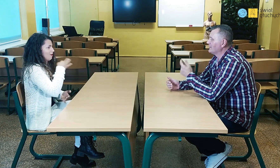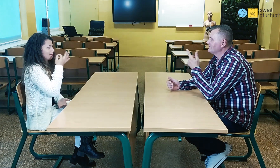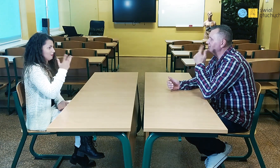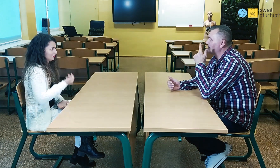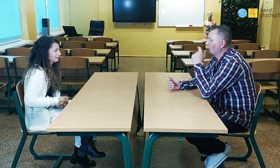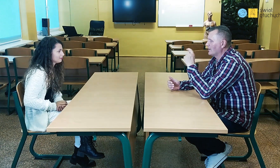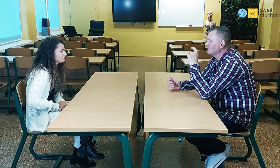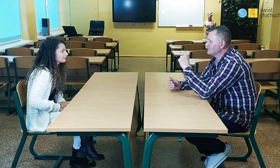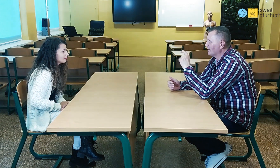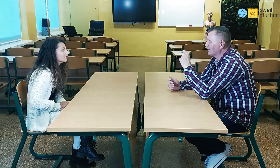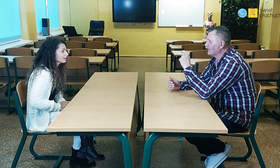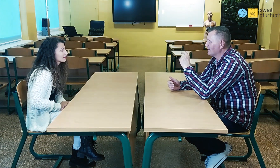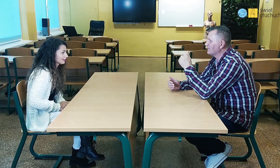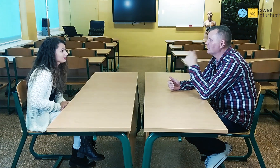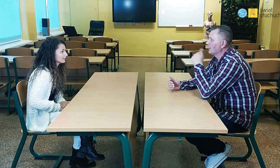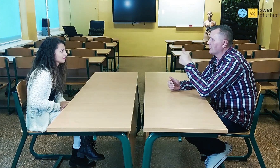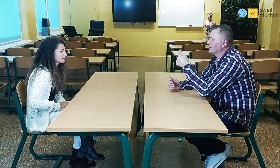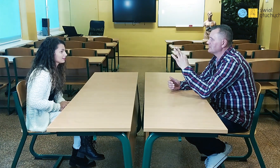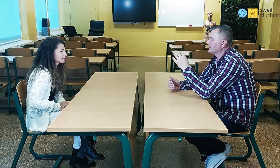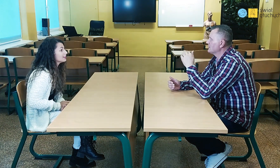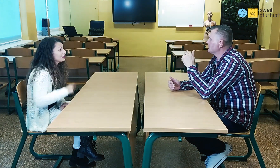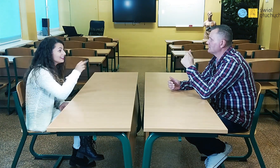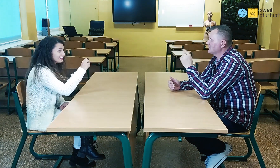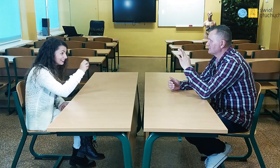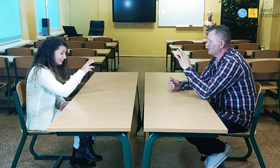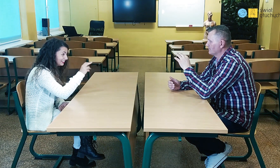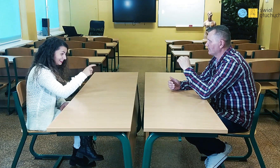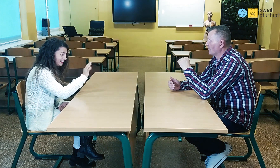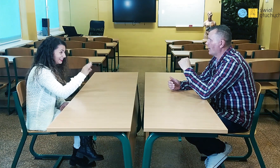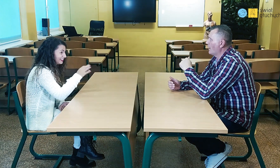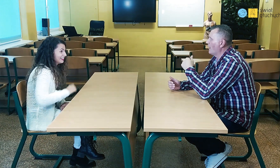For example, the letter "c" is similar to "t." Yes, yes.